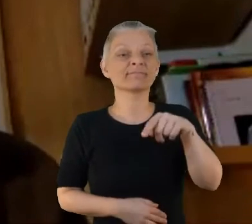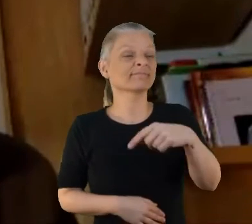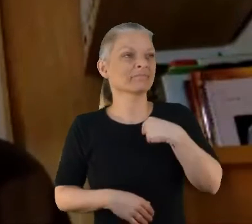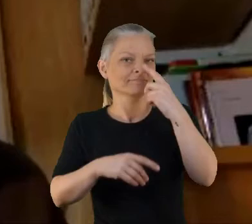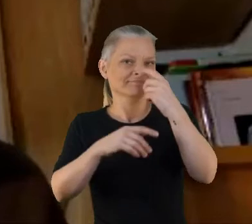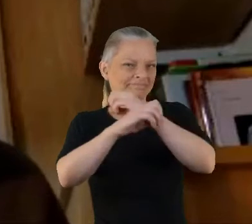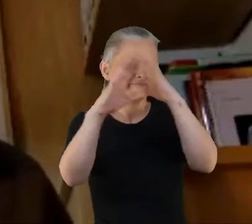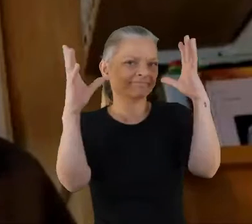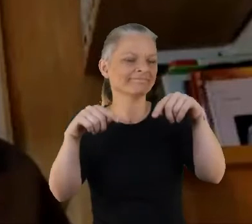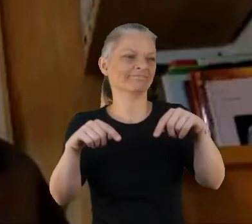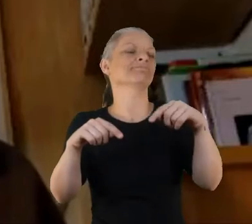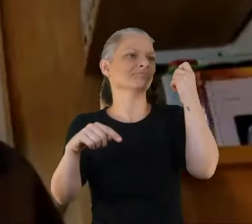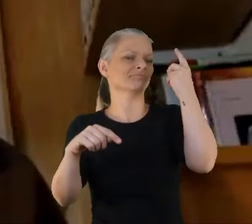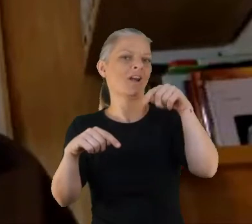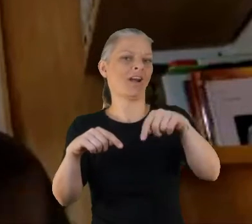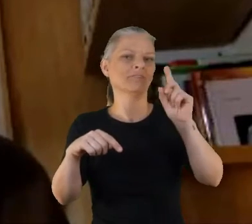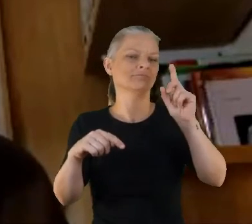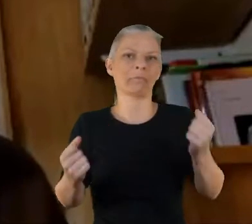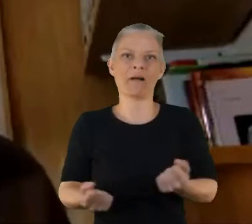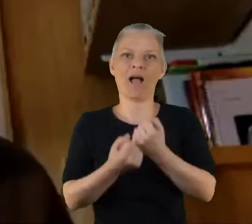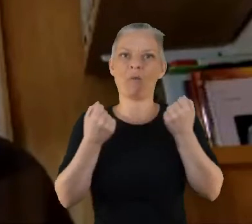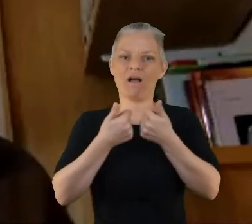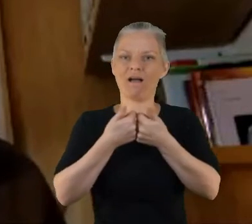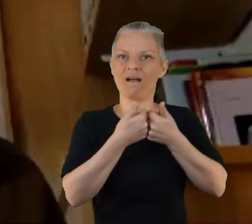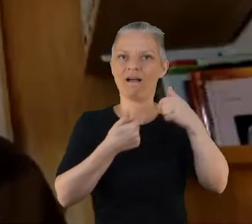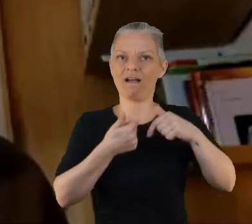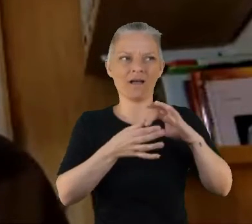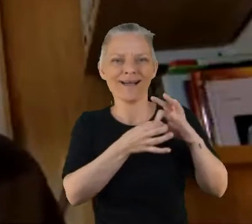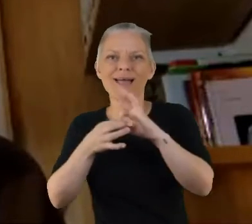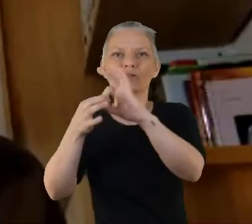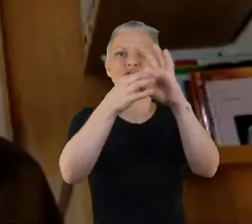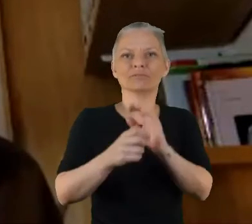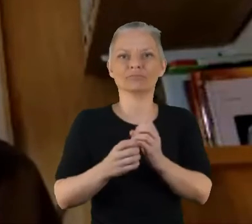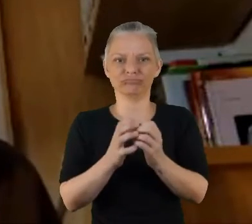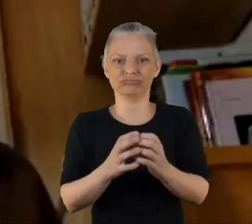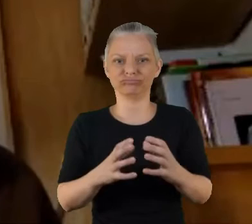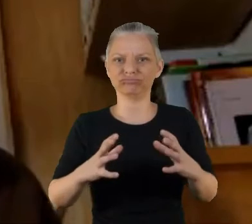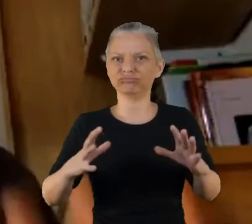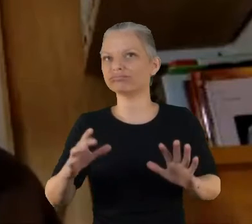facilitators in effectively, give them this information you know, train them up to deliver